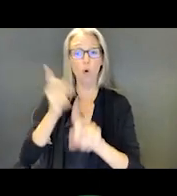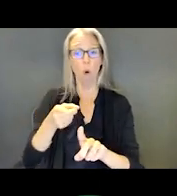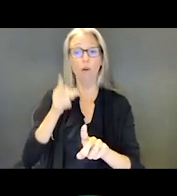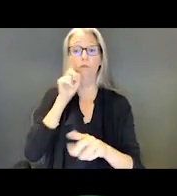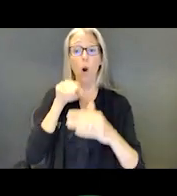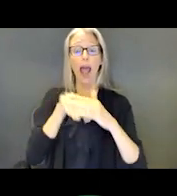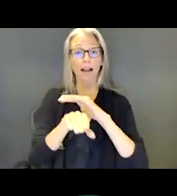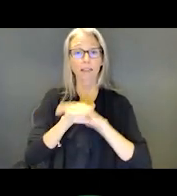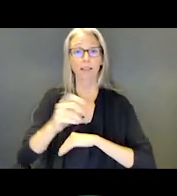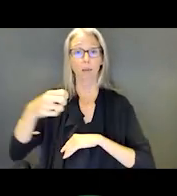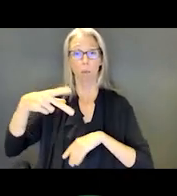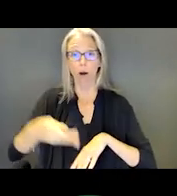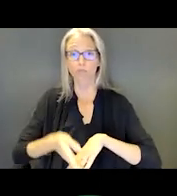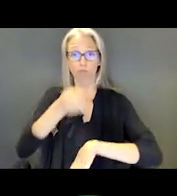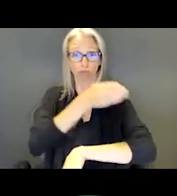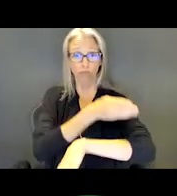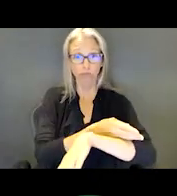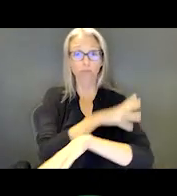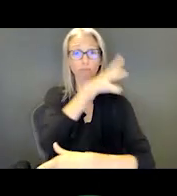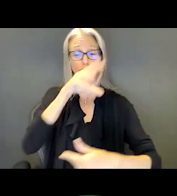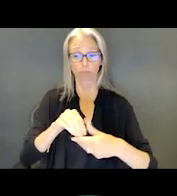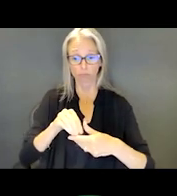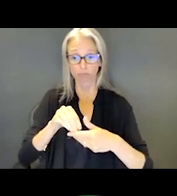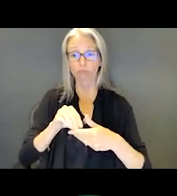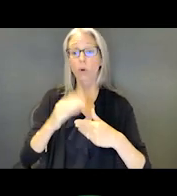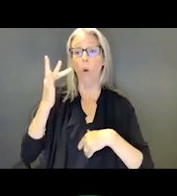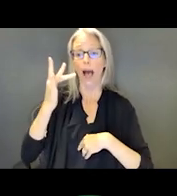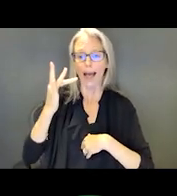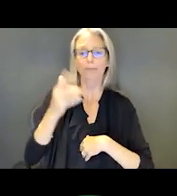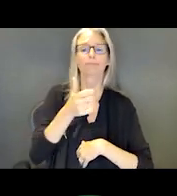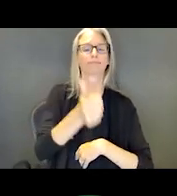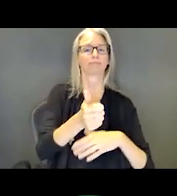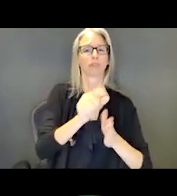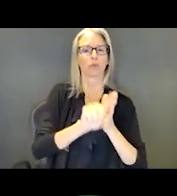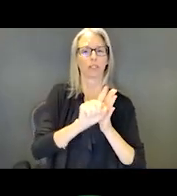position as a research assistant with the Nature for All team.